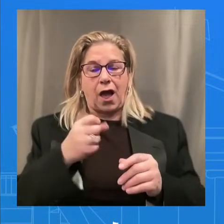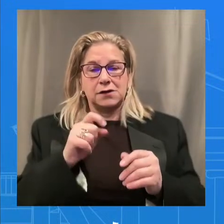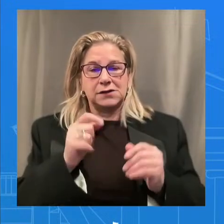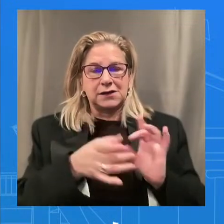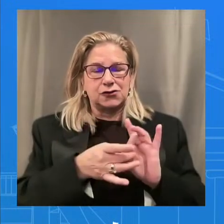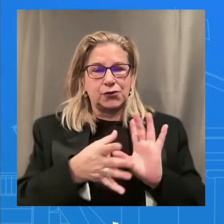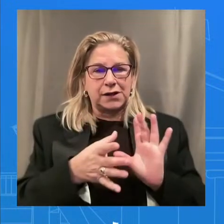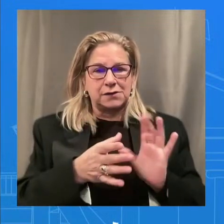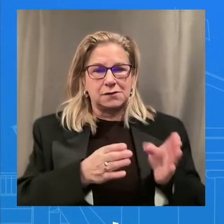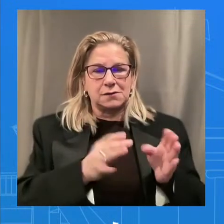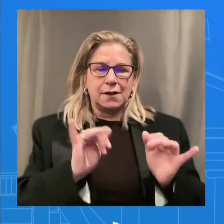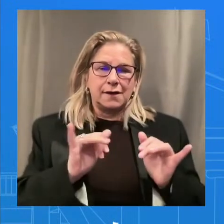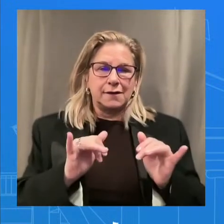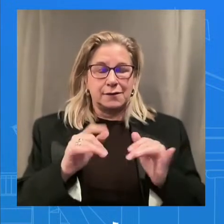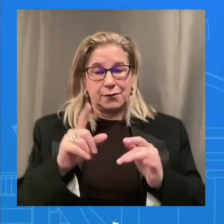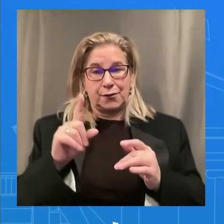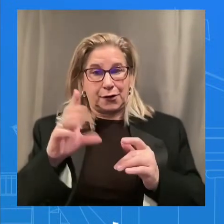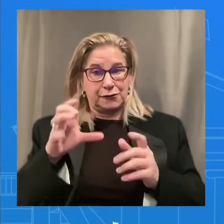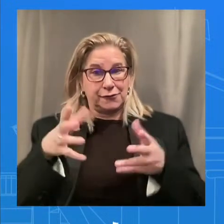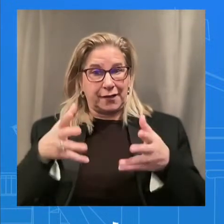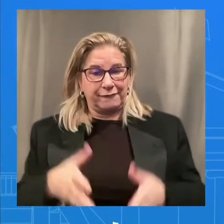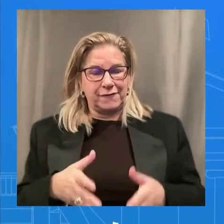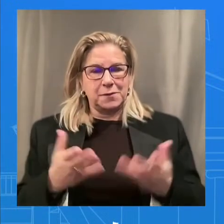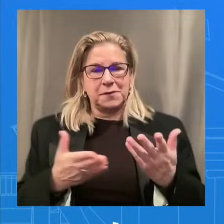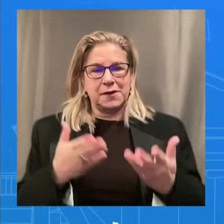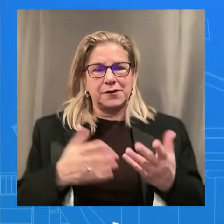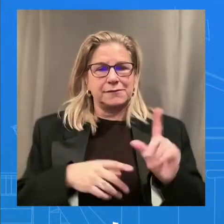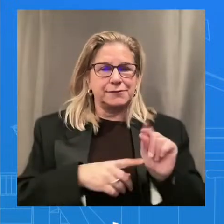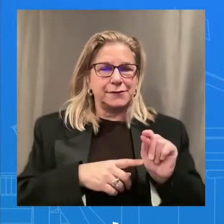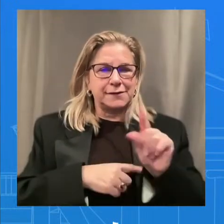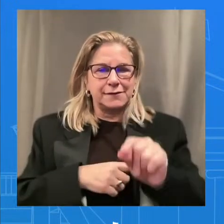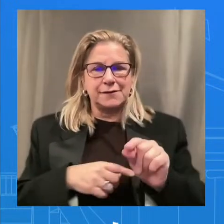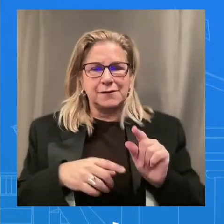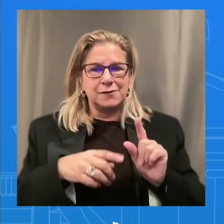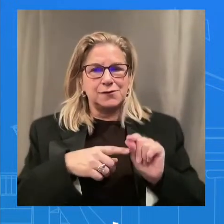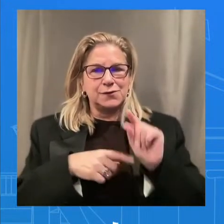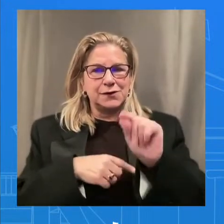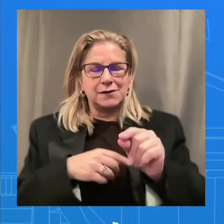That’s getting hammered out as one of the final details, but a paramount priority for President Biden,